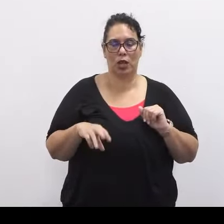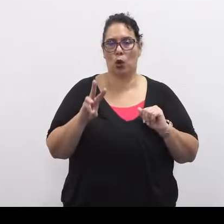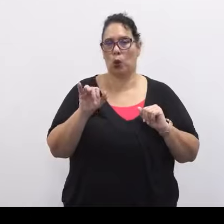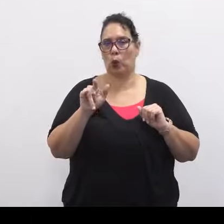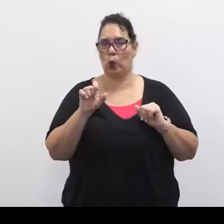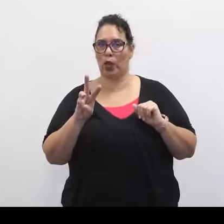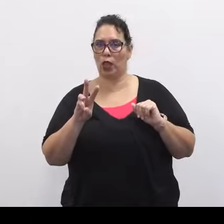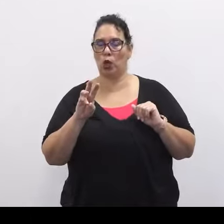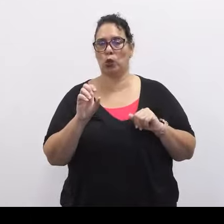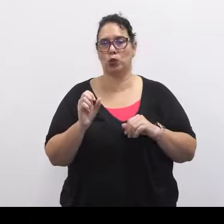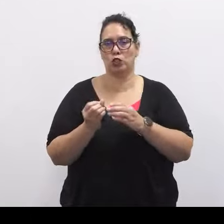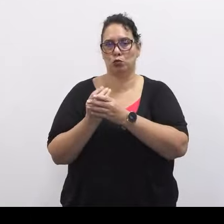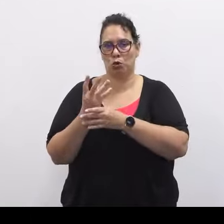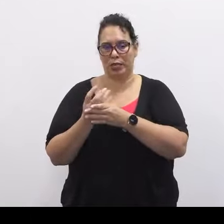bounded by Willow to the south.